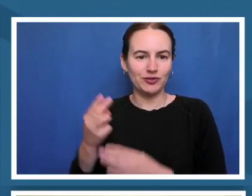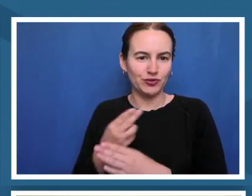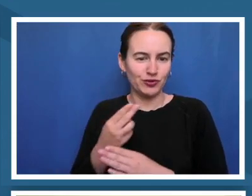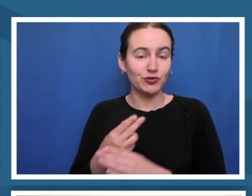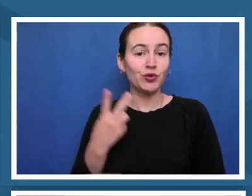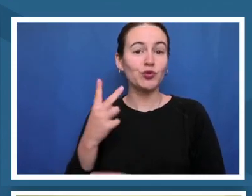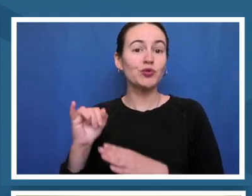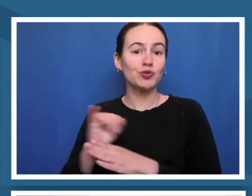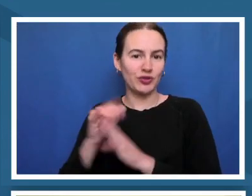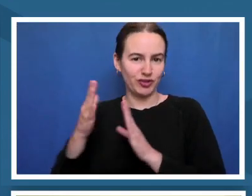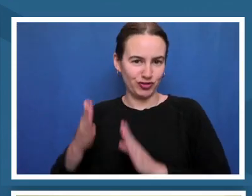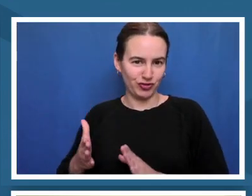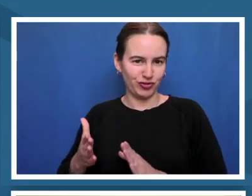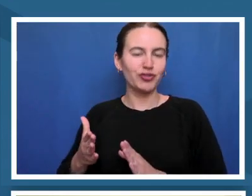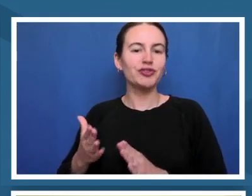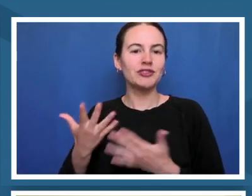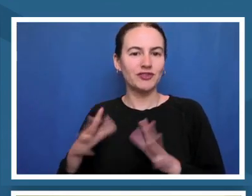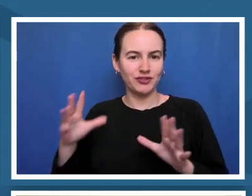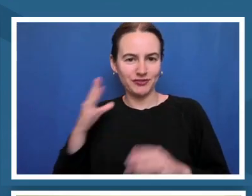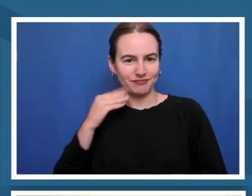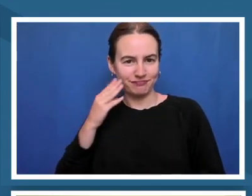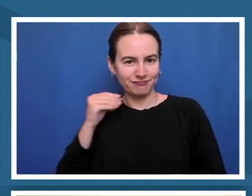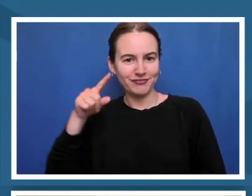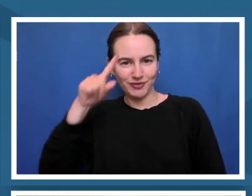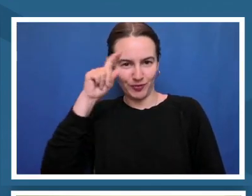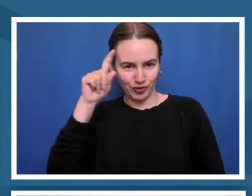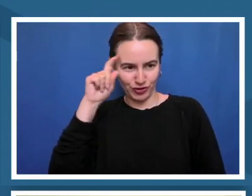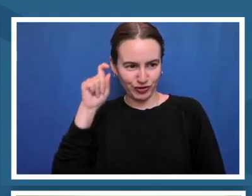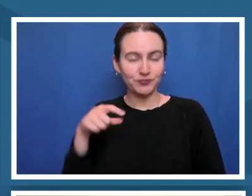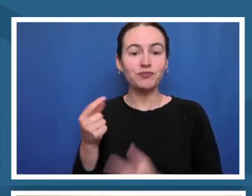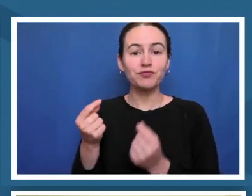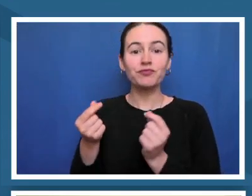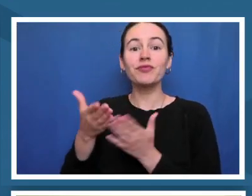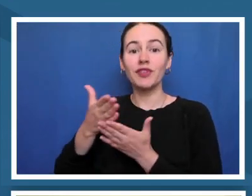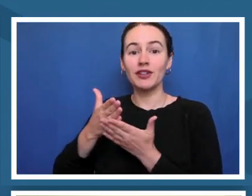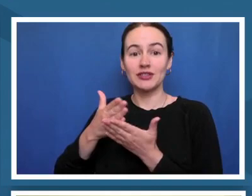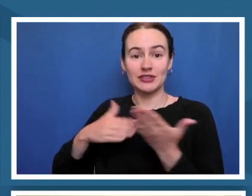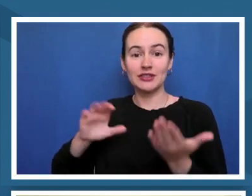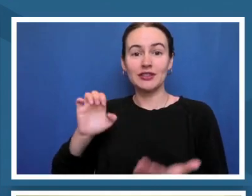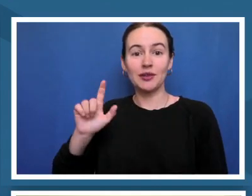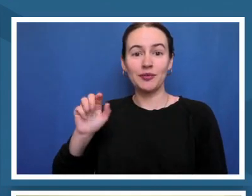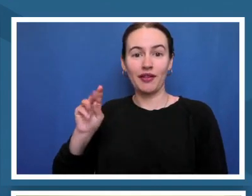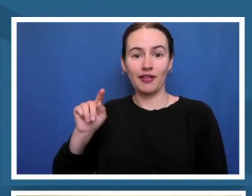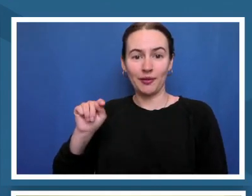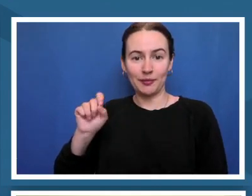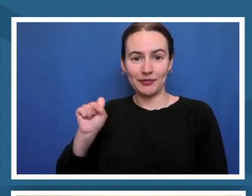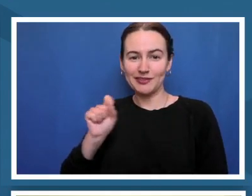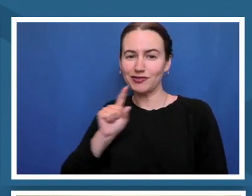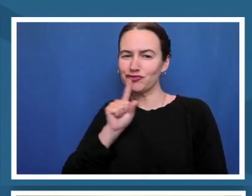summer they've taken um a few of the elements and gone really deep in with